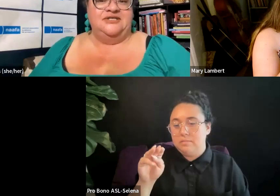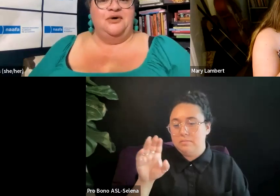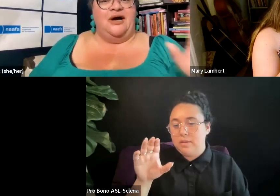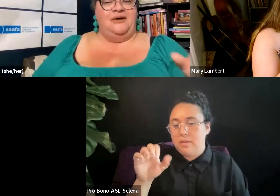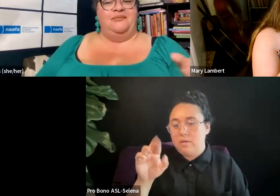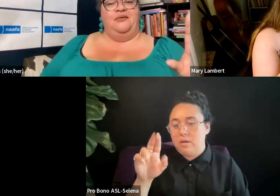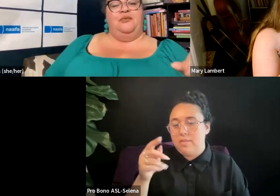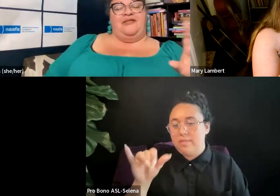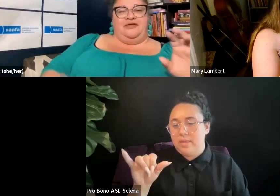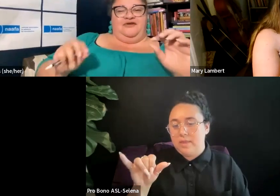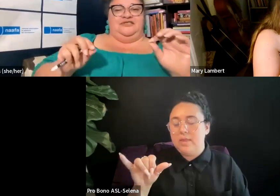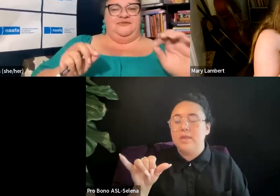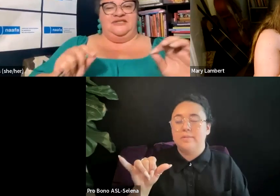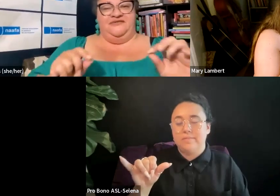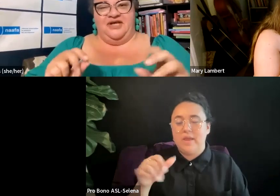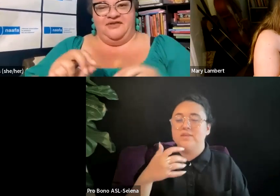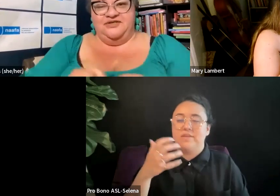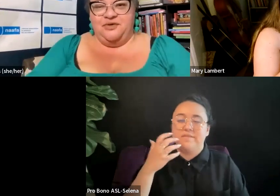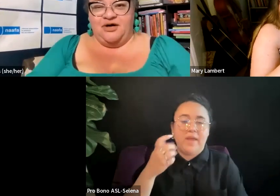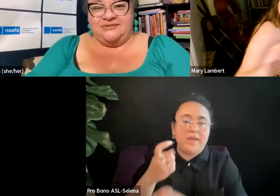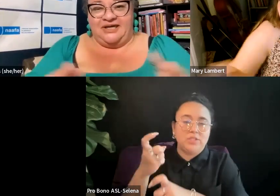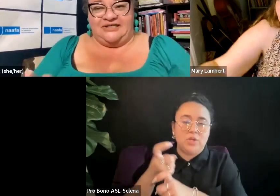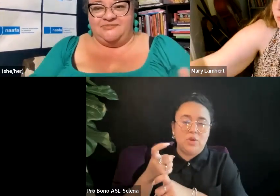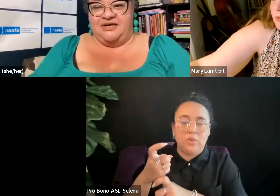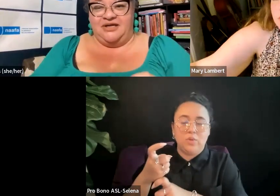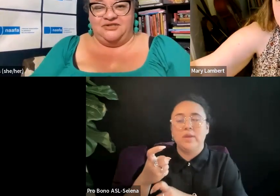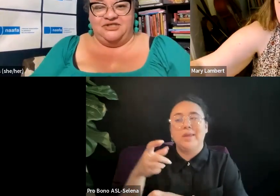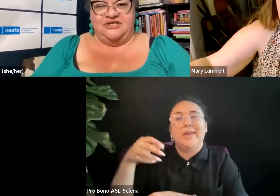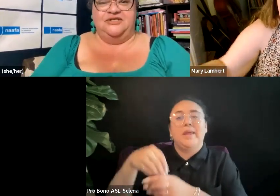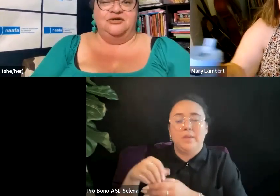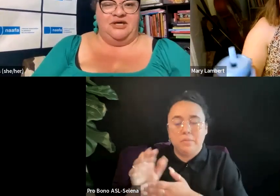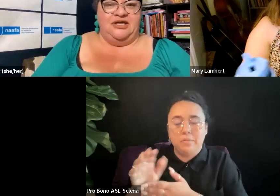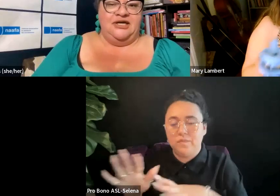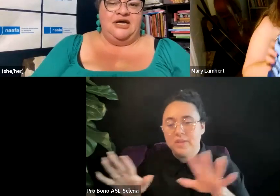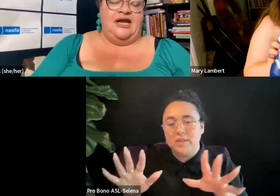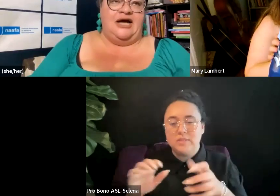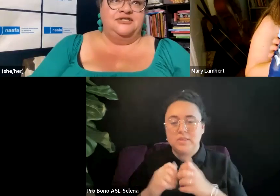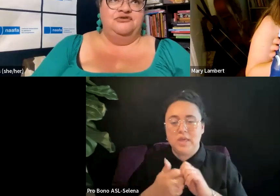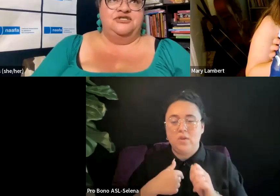So rather than focus specifically on those two artists, I'm going to expand on that question just a little bit and ask you just